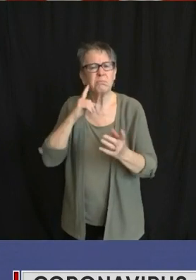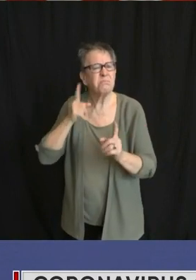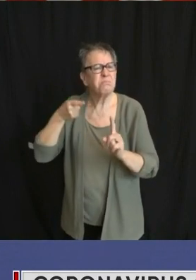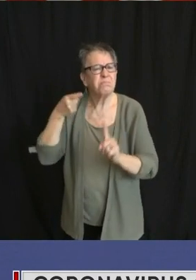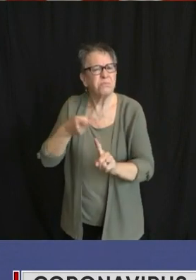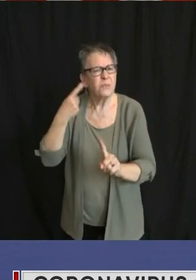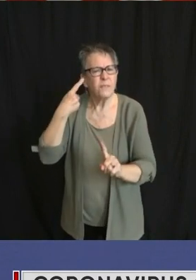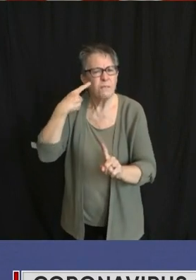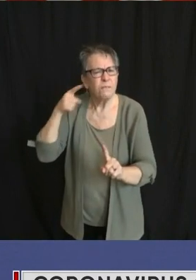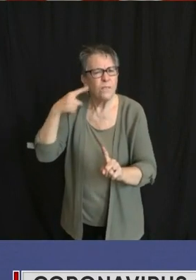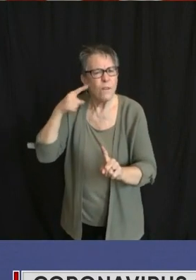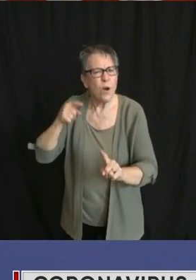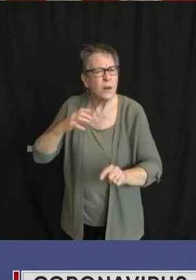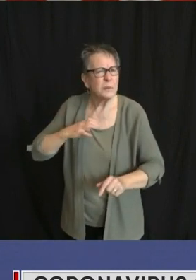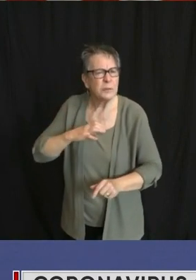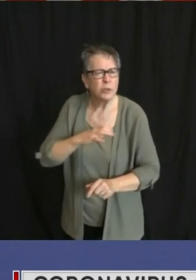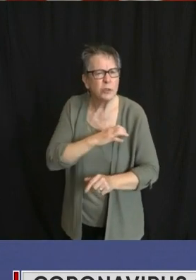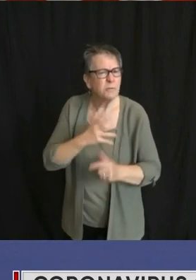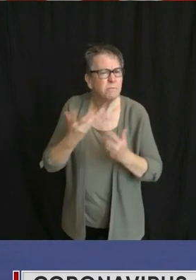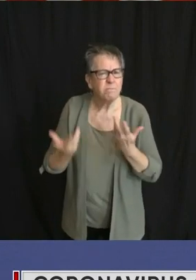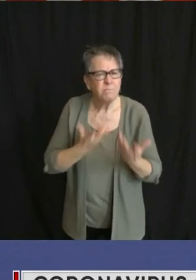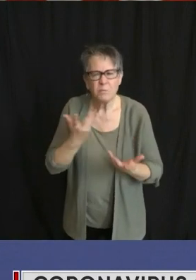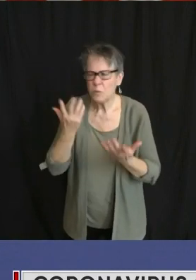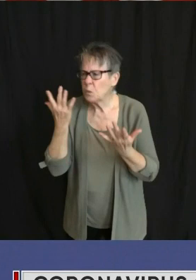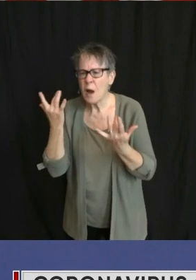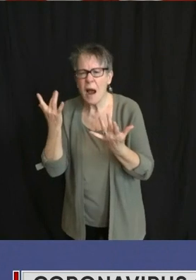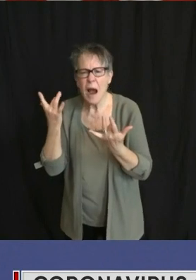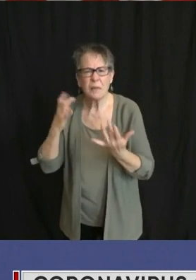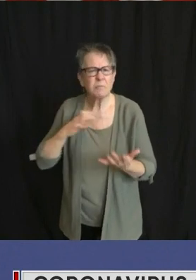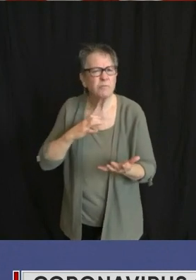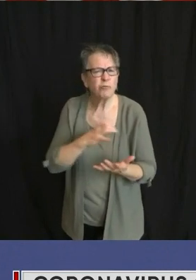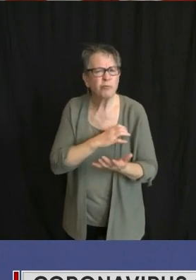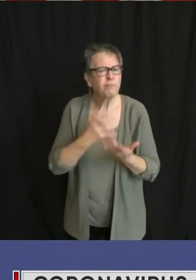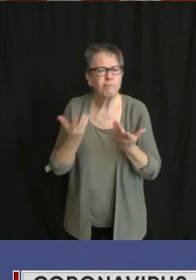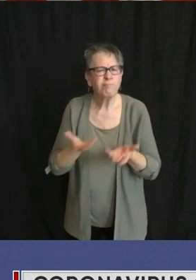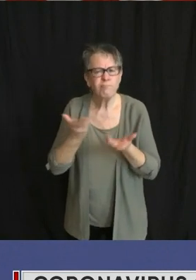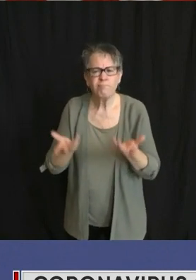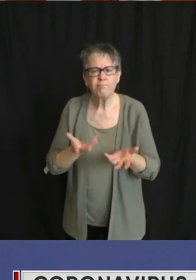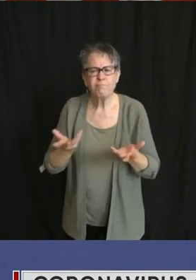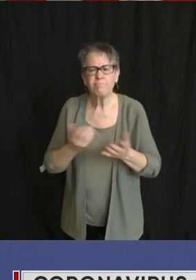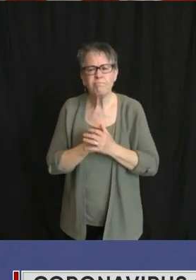MEMBERS OF WHAT YOU ARE LOOKING